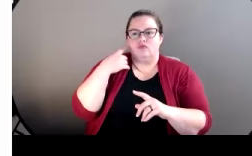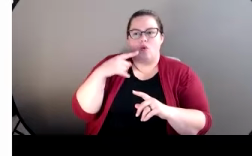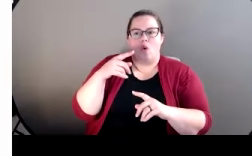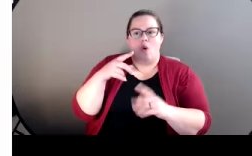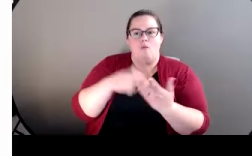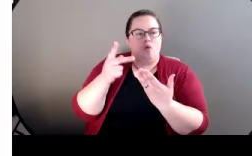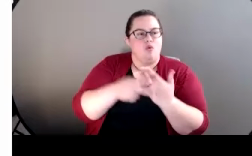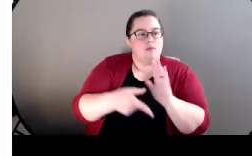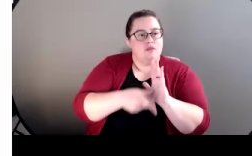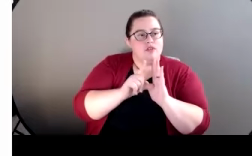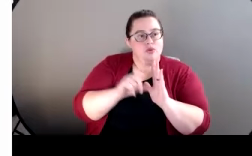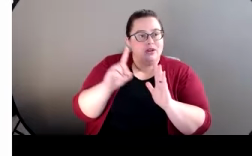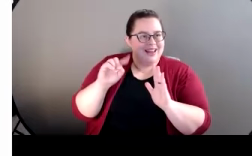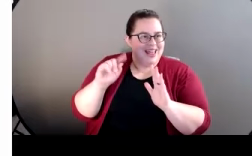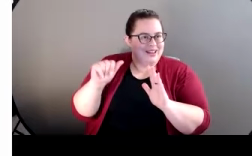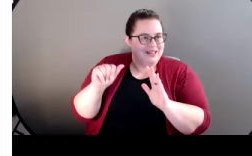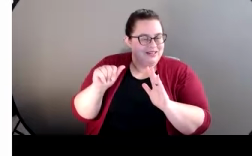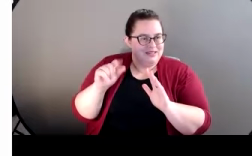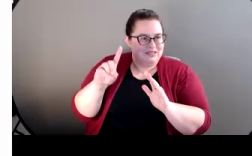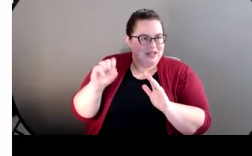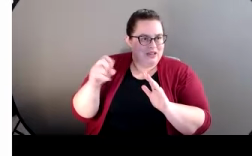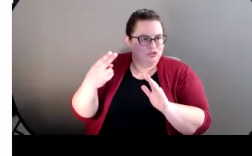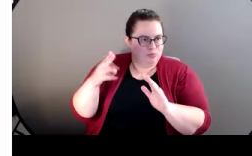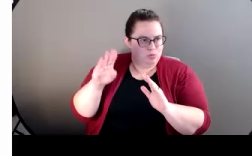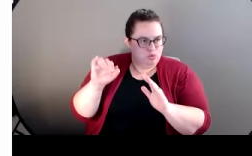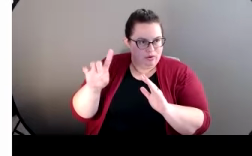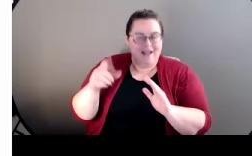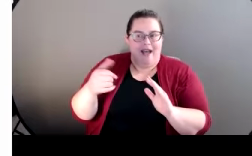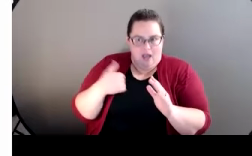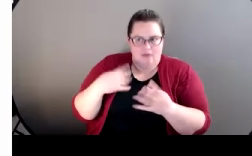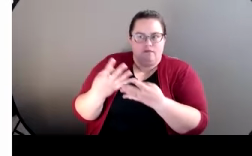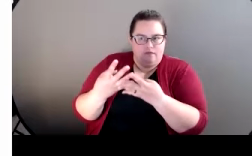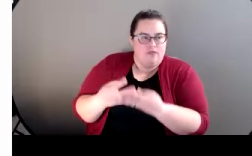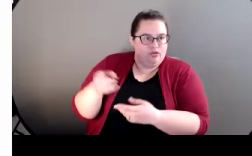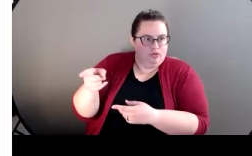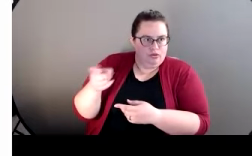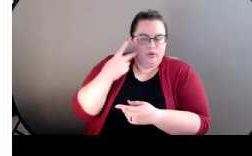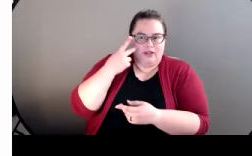We now have a filter where you can look at your success rates,